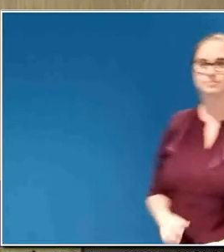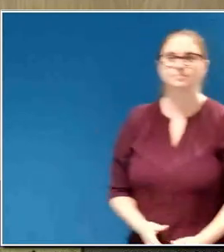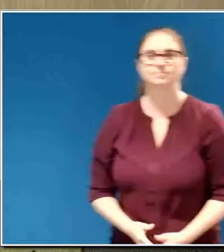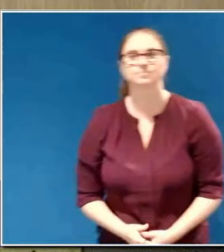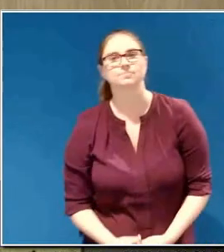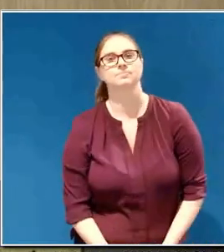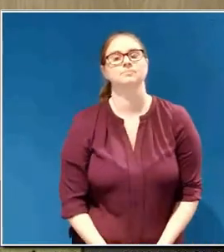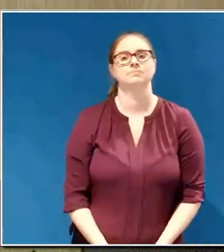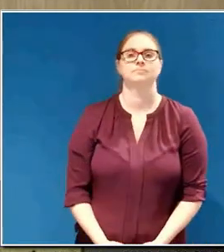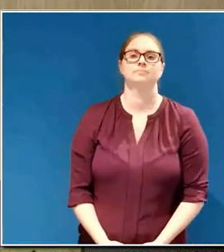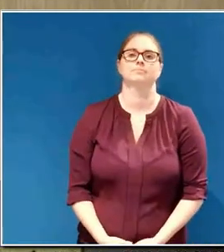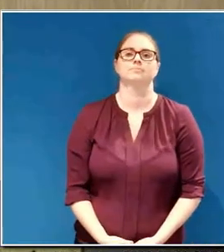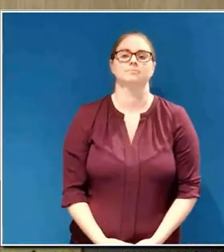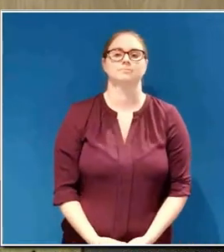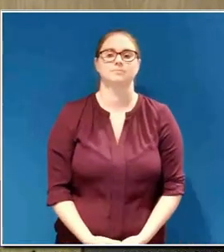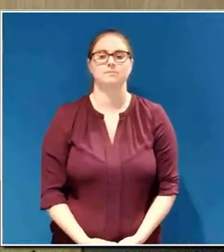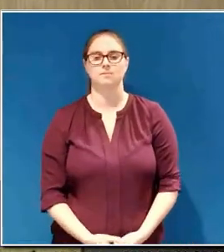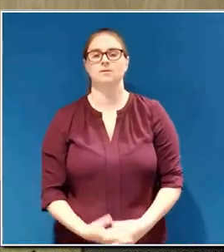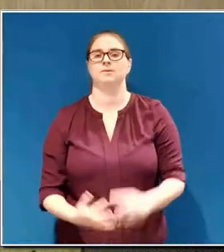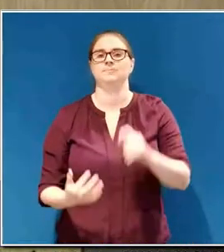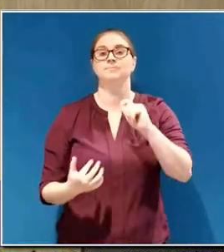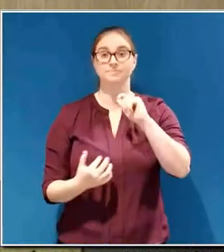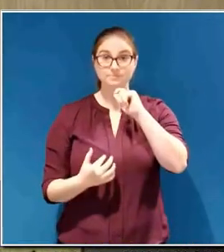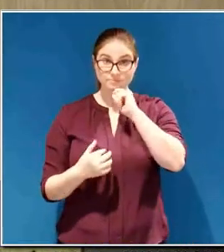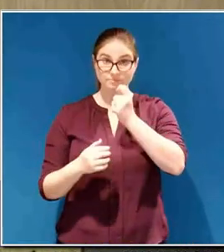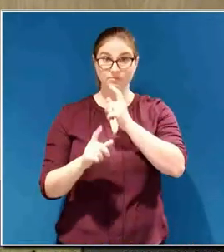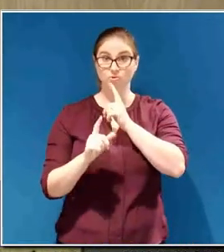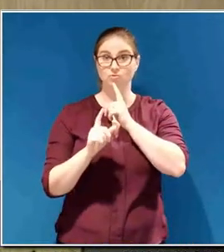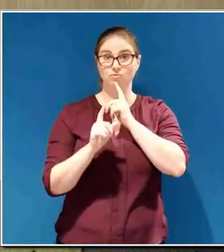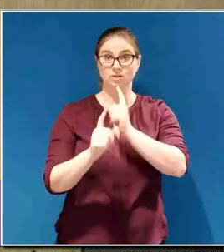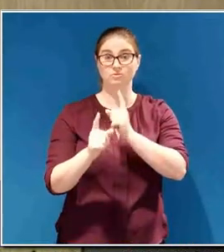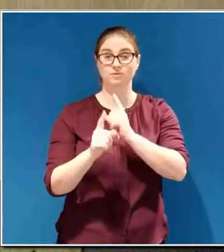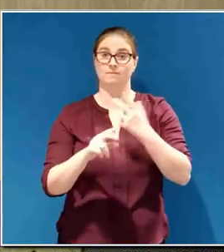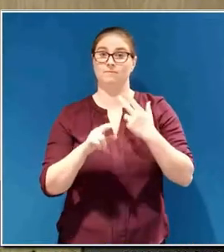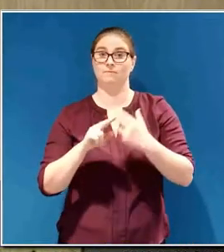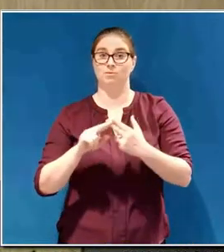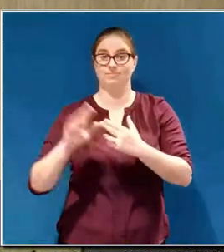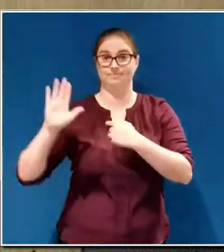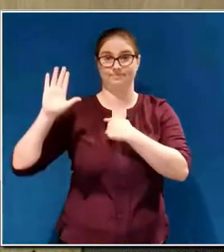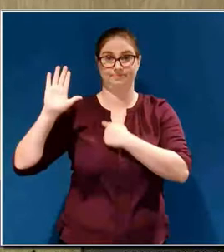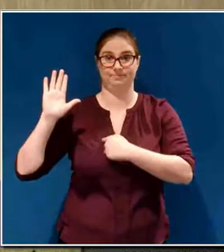Commissioner Atkinson and she will administer the affirmation to you.